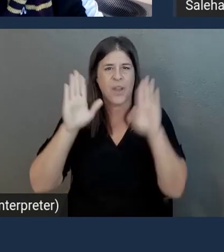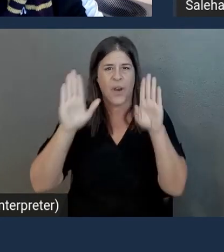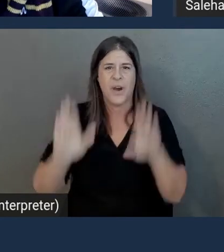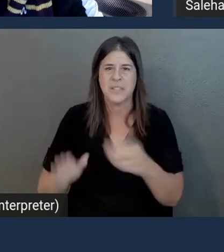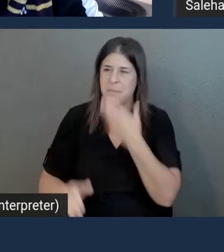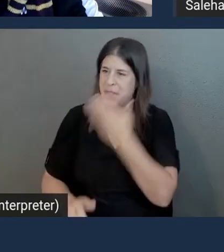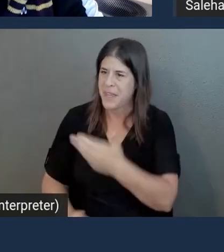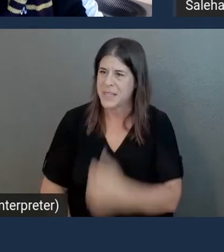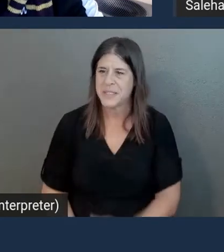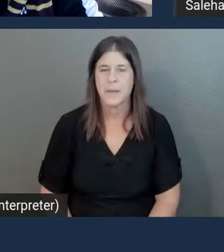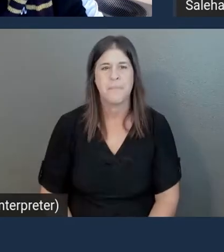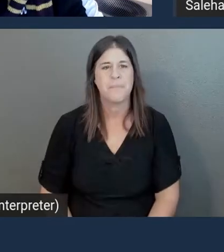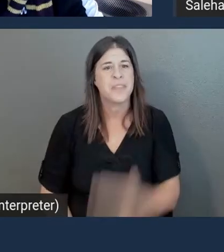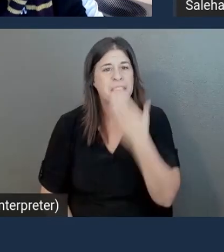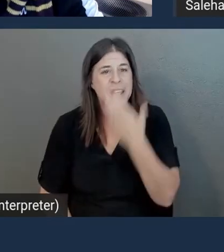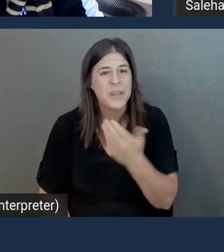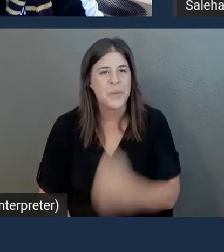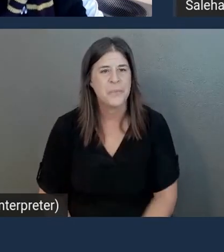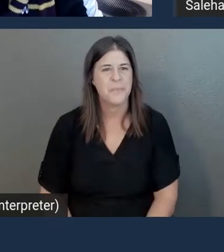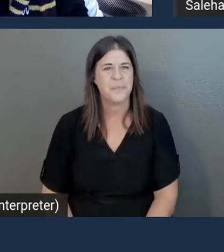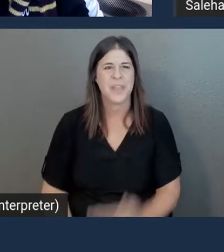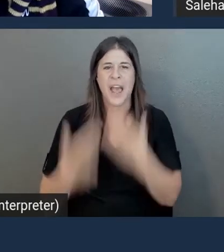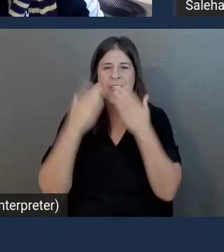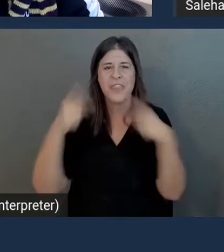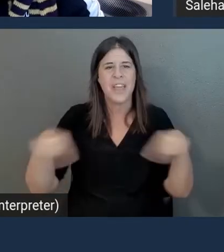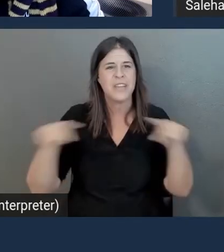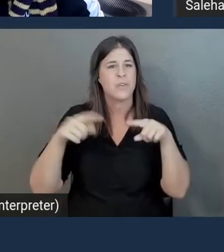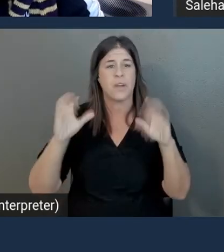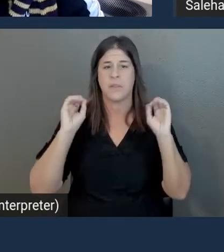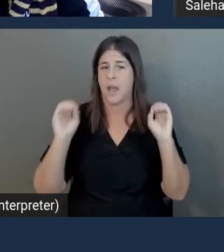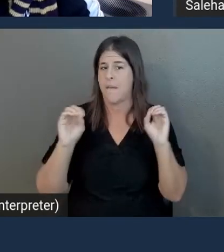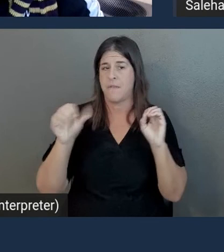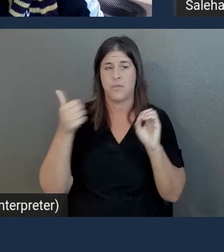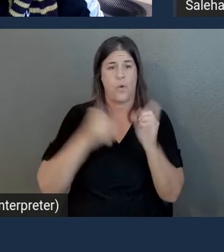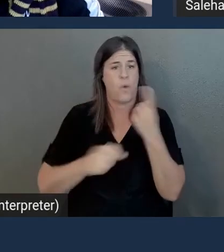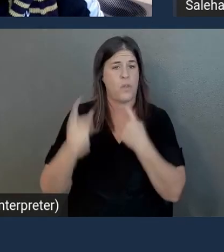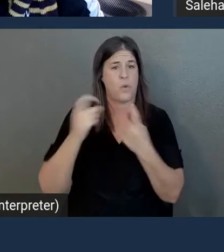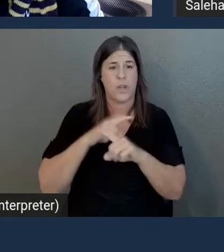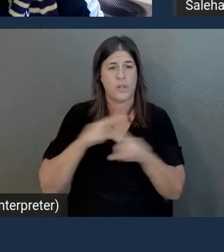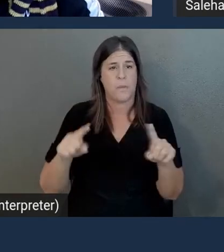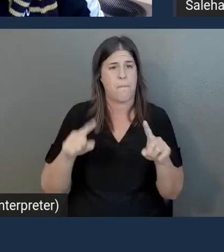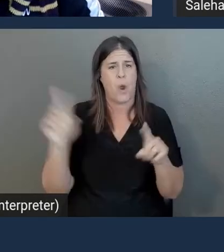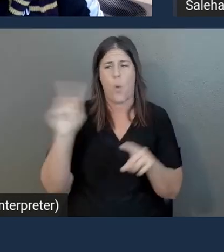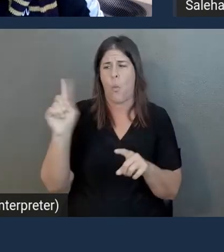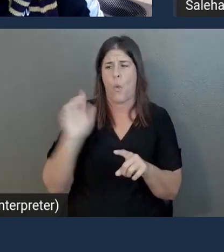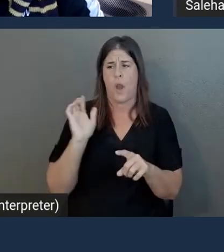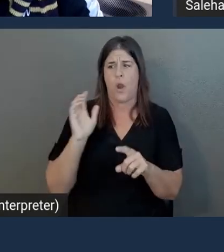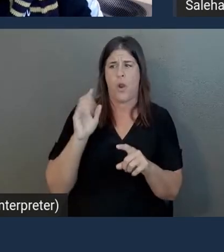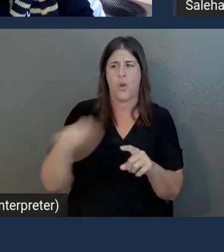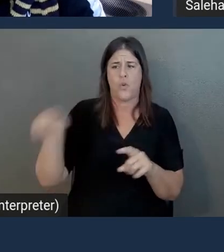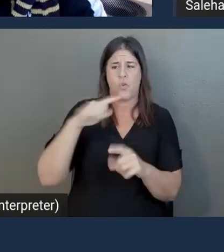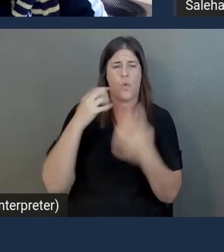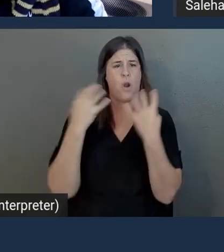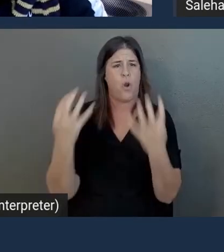Thank you. Thanks guys, I don't have any other questions, but, where can our audience go to find out more.